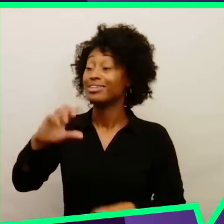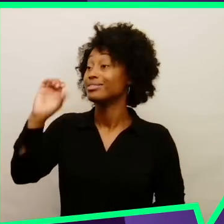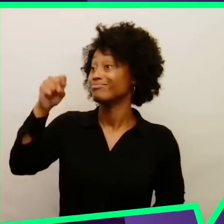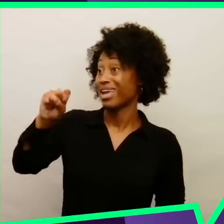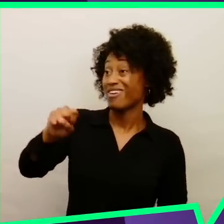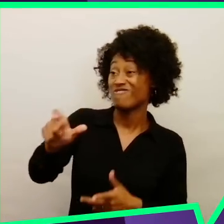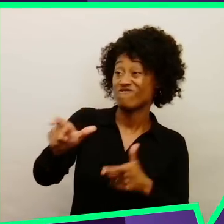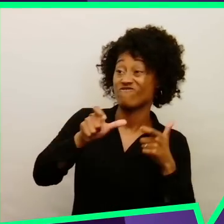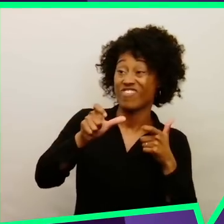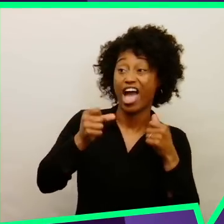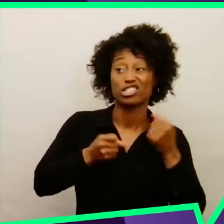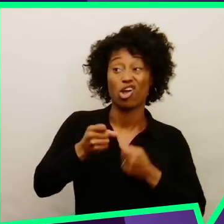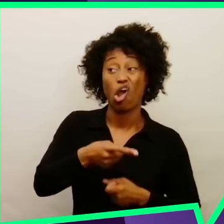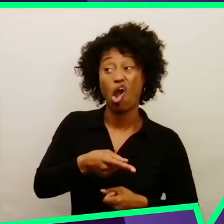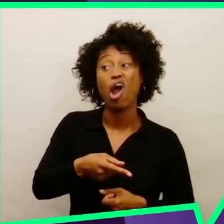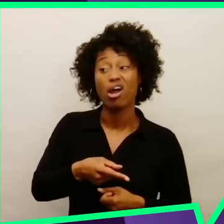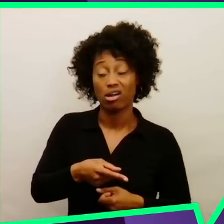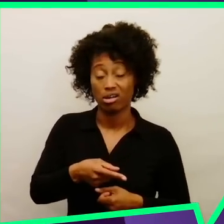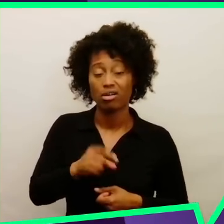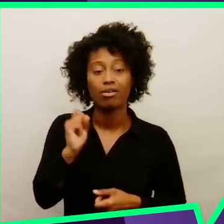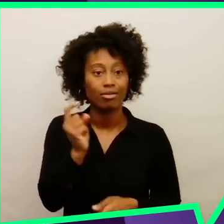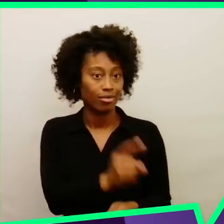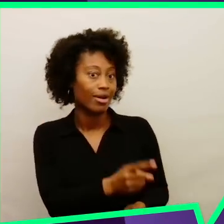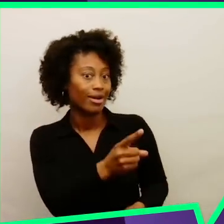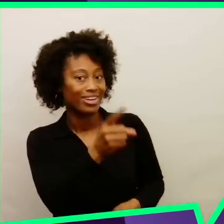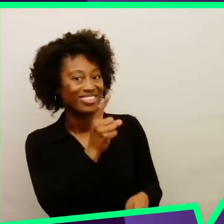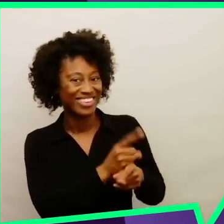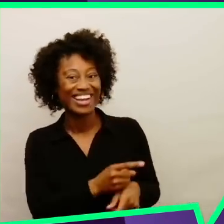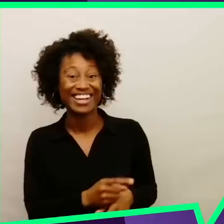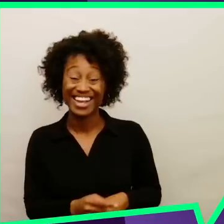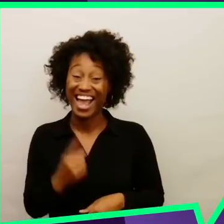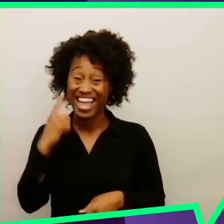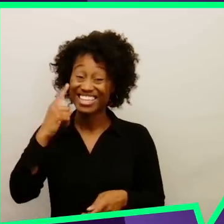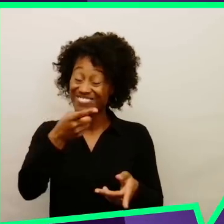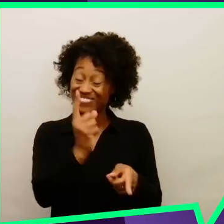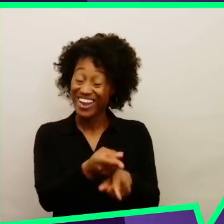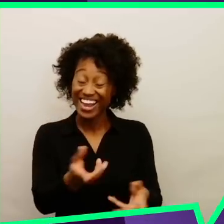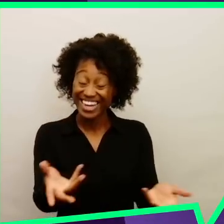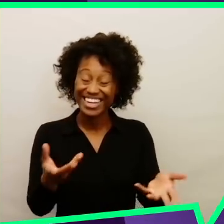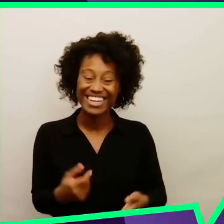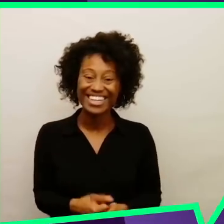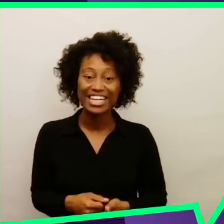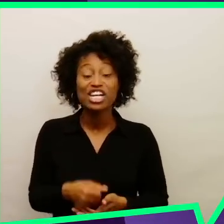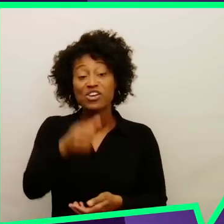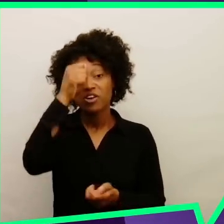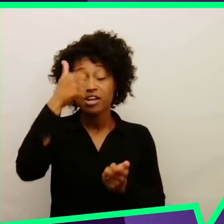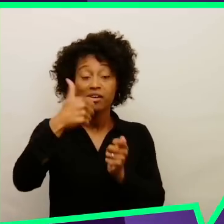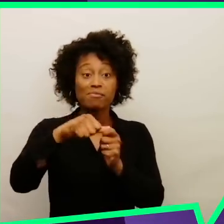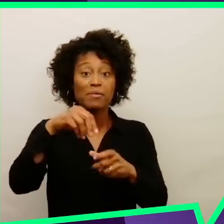Yeah, I think he got a pretty fast car. Yeah. I think that's-- I think you're right. Absolutely.